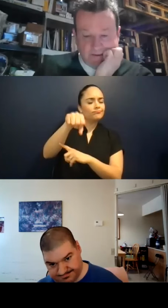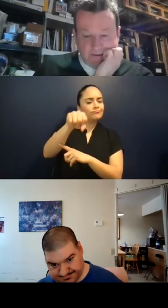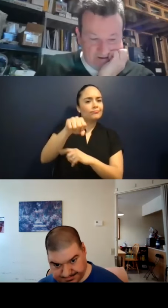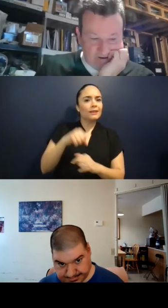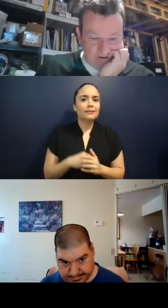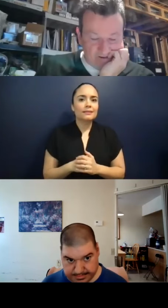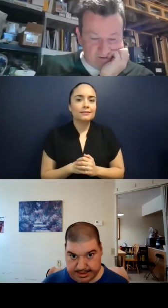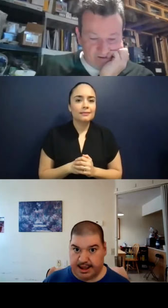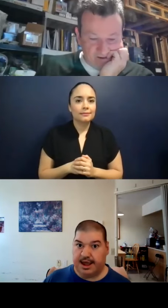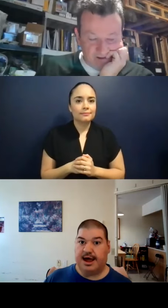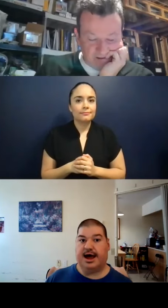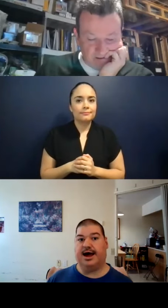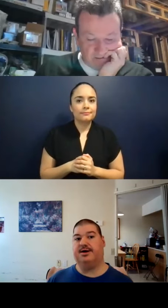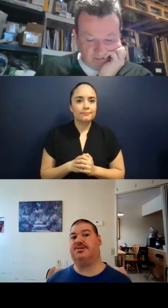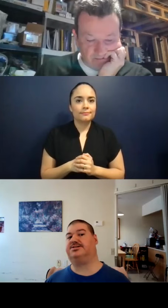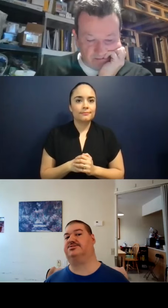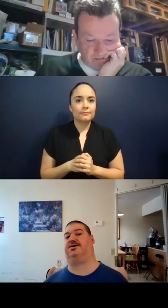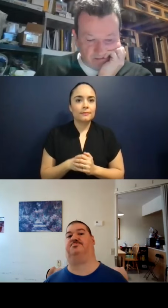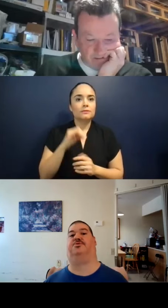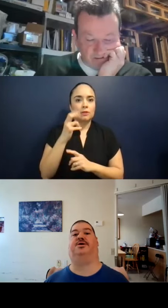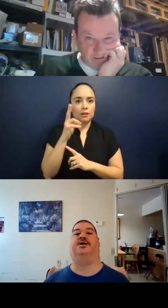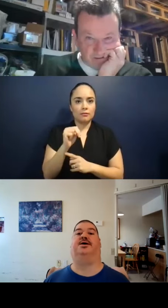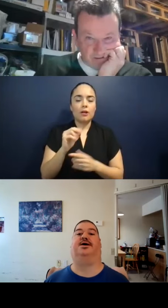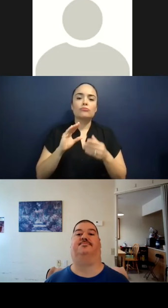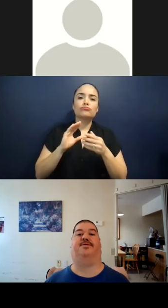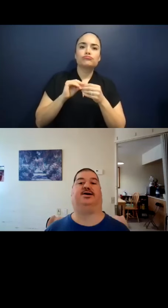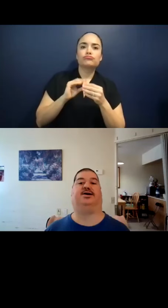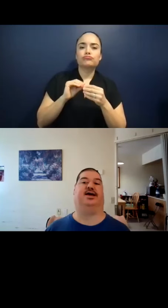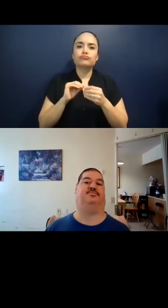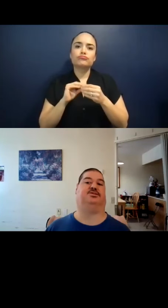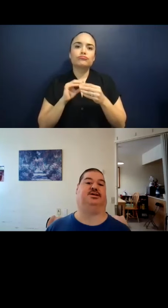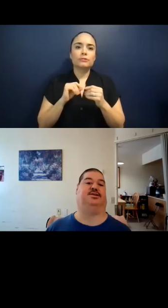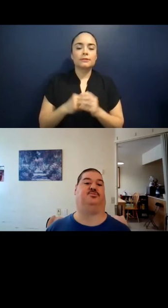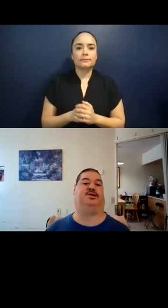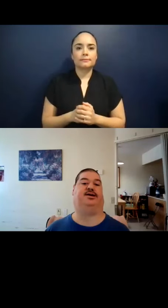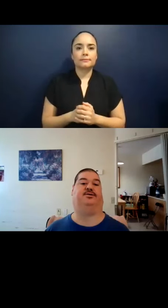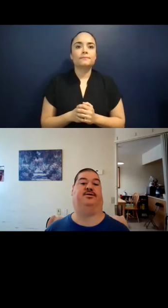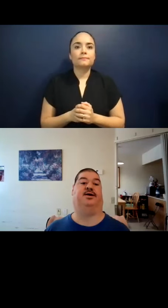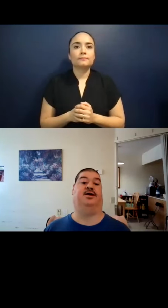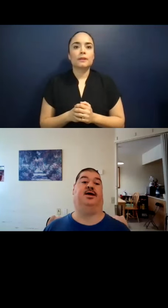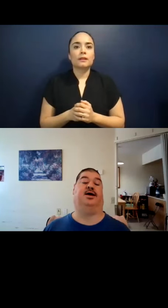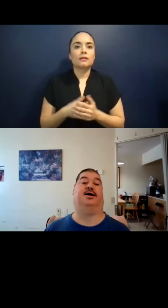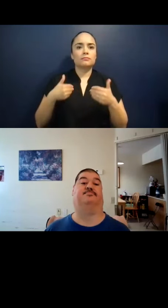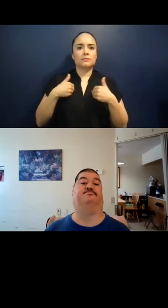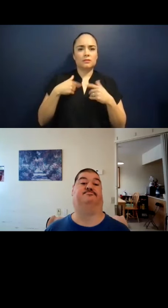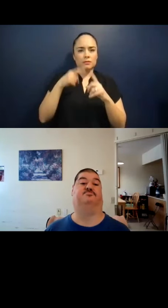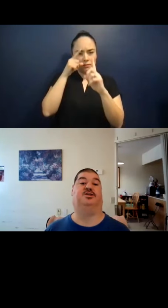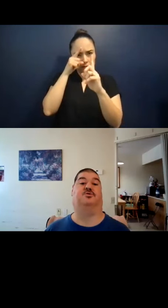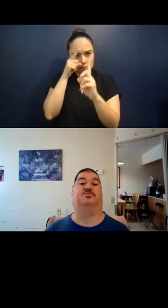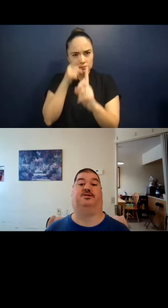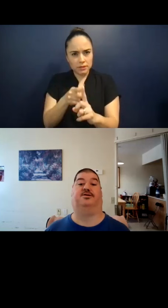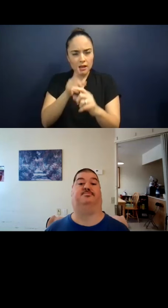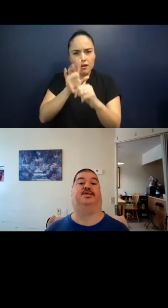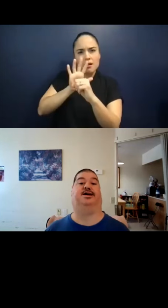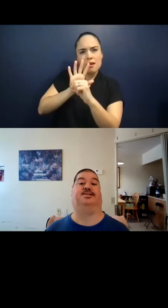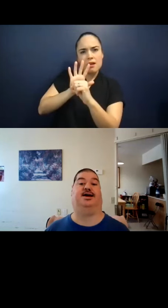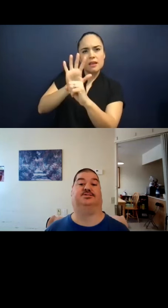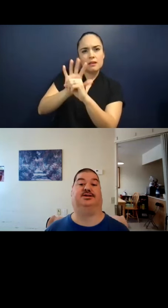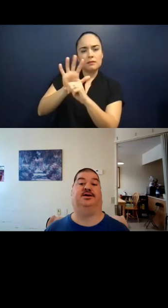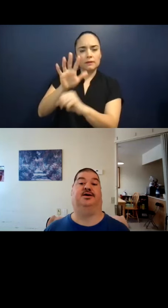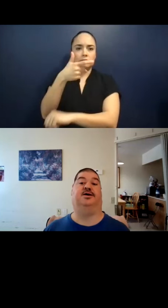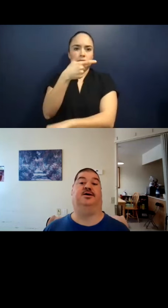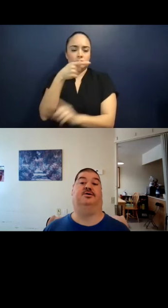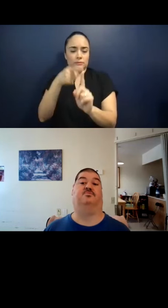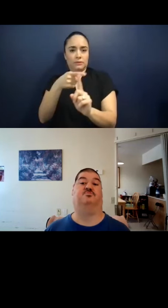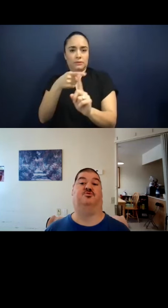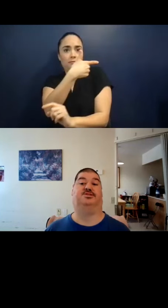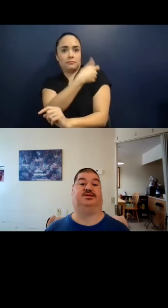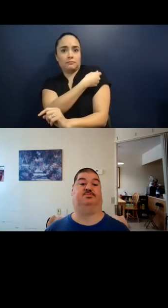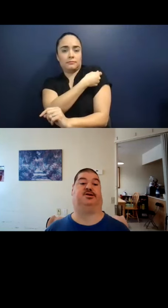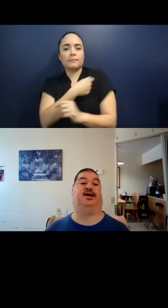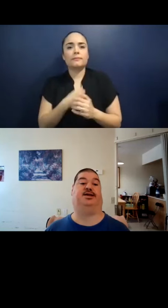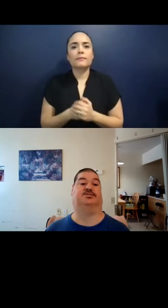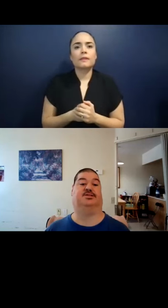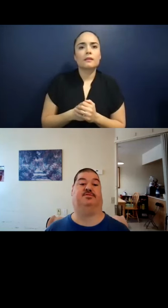Can people see me?